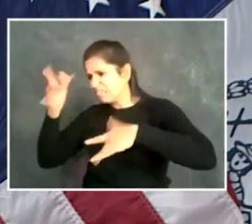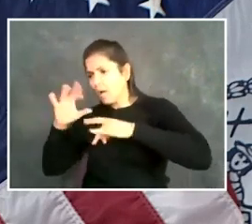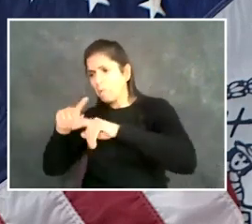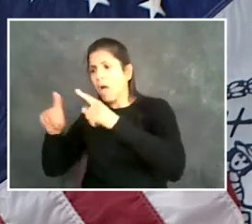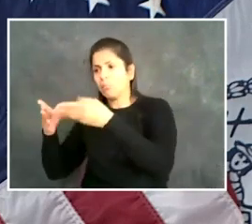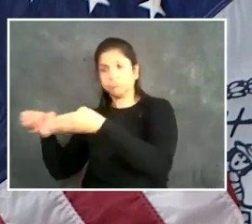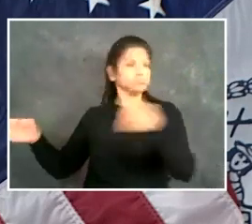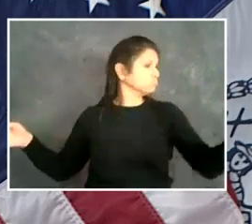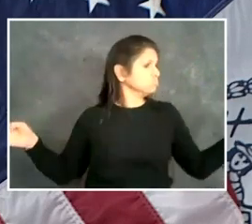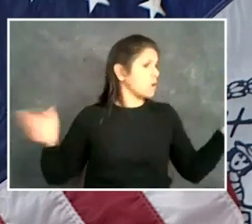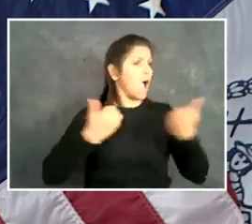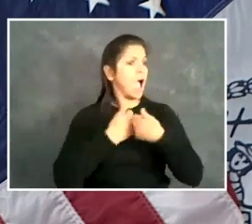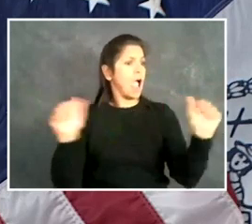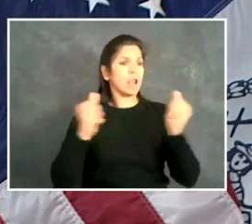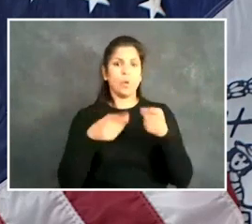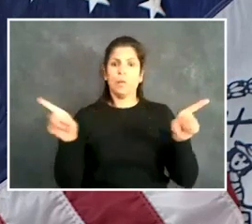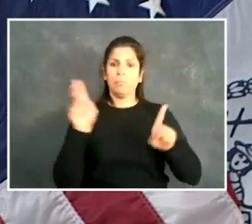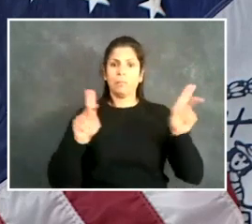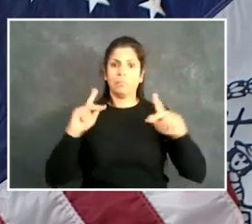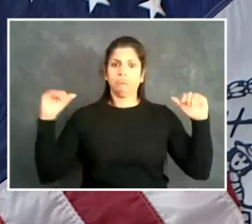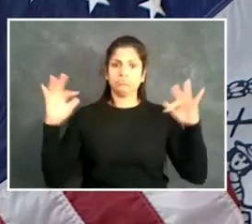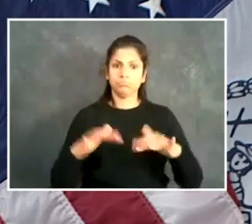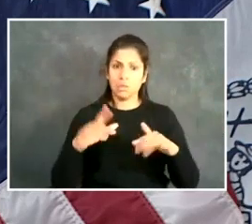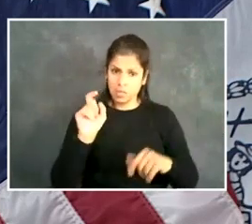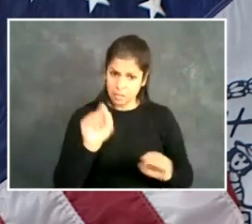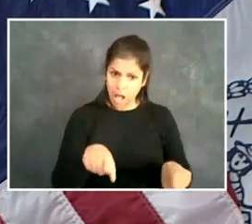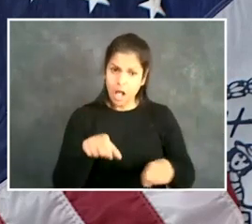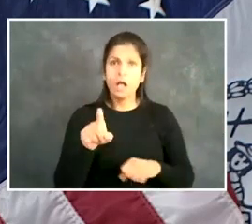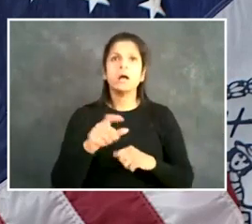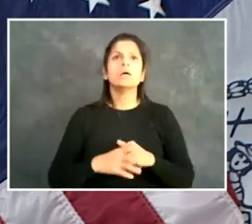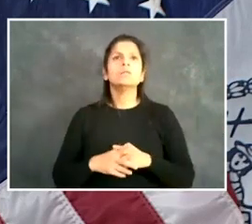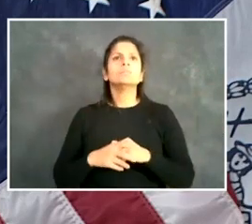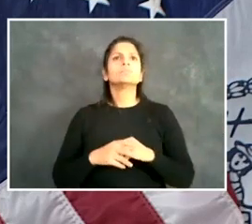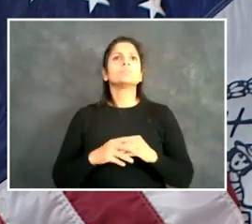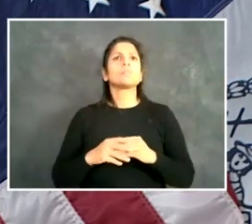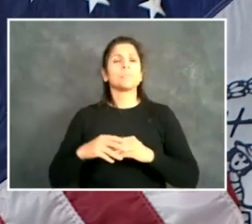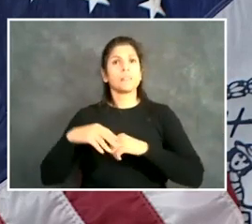IN LIGHT OF THAT, ARE WE LOOKING AT A PRELUDE, ESSENTIALLY, TO WHAT HAS HAPPENED IN CHILE AND